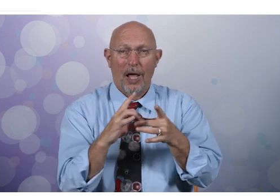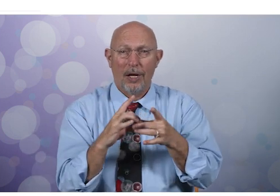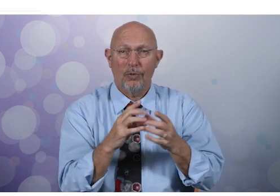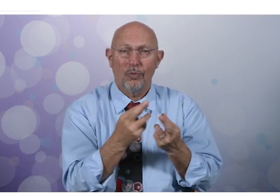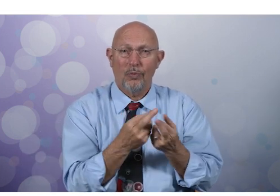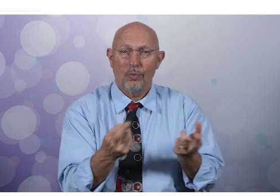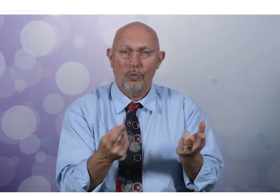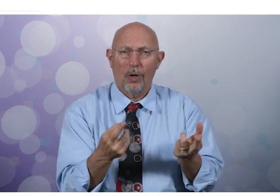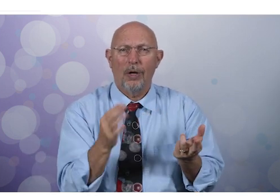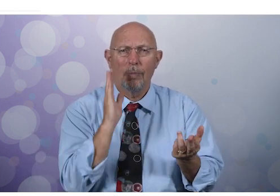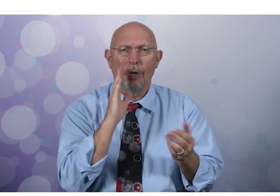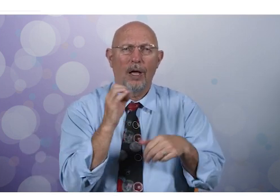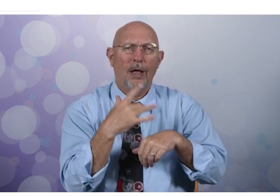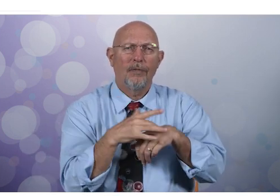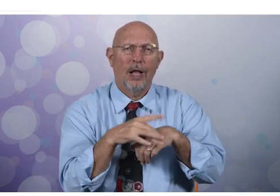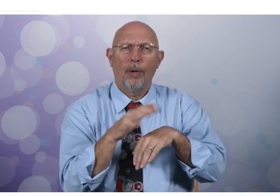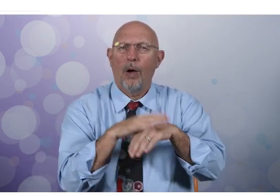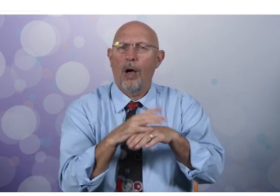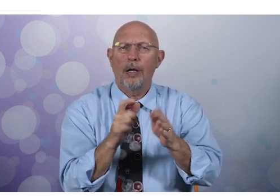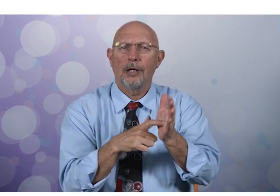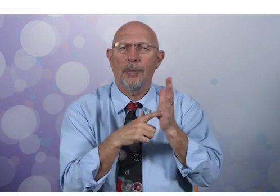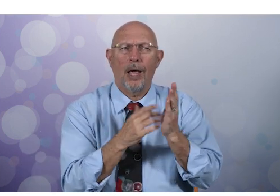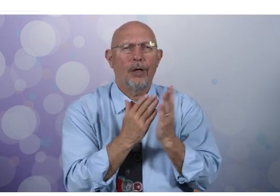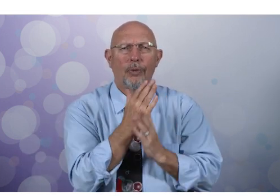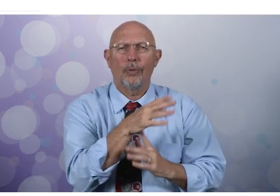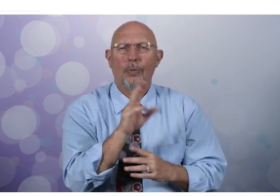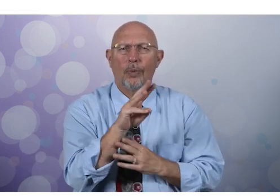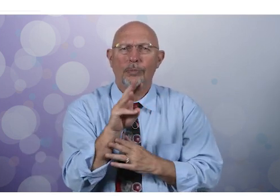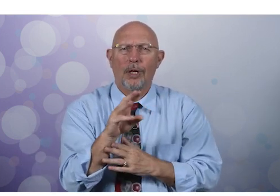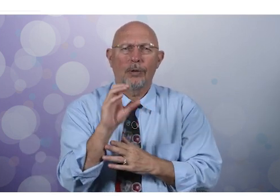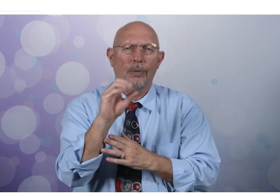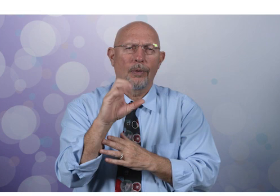will be available on demand through our website, ocali.org.